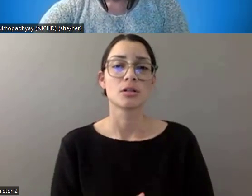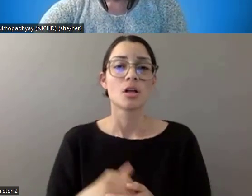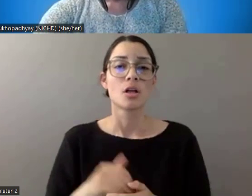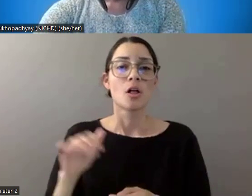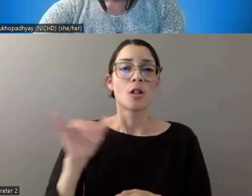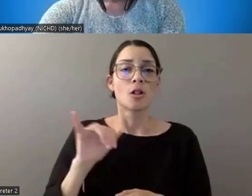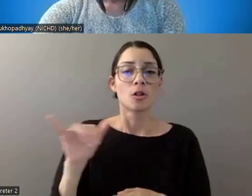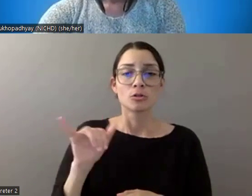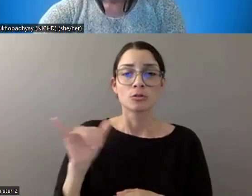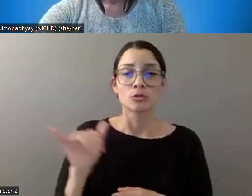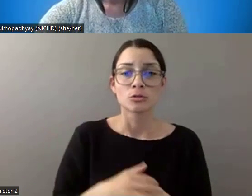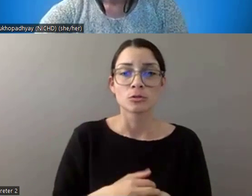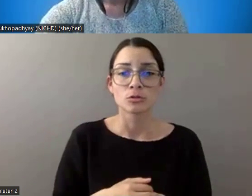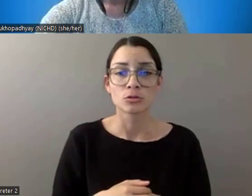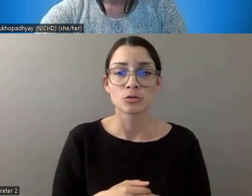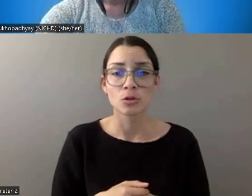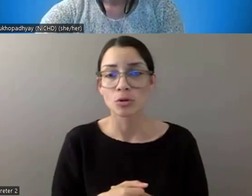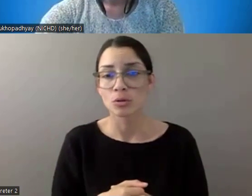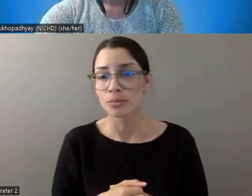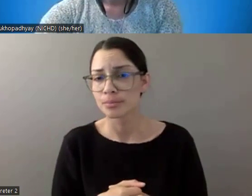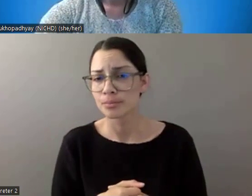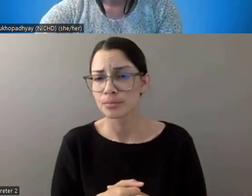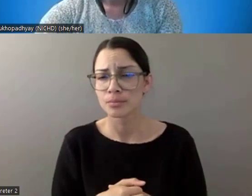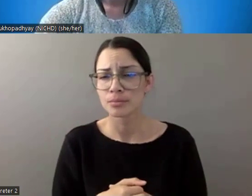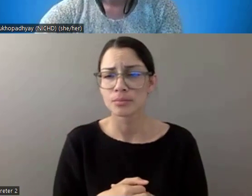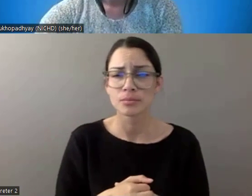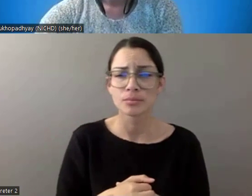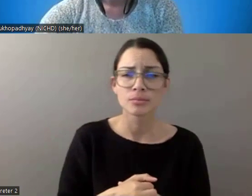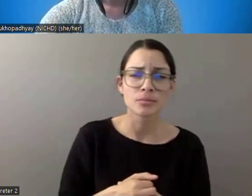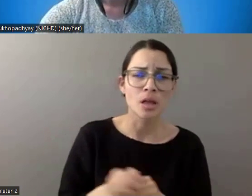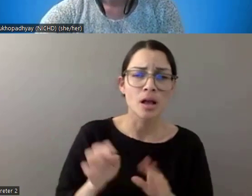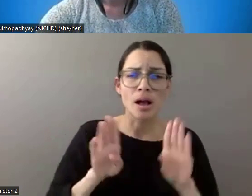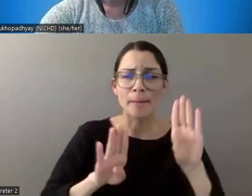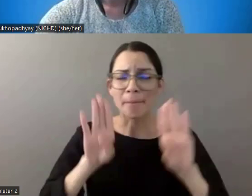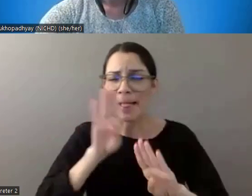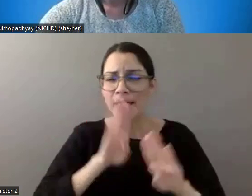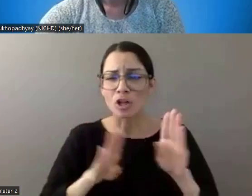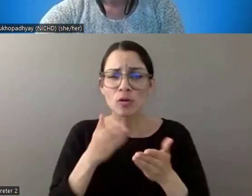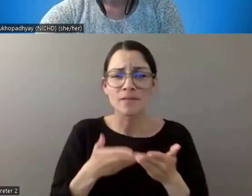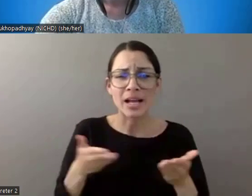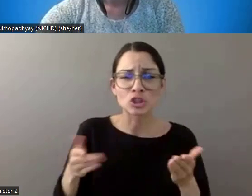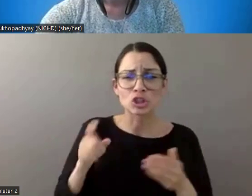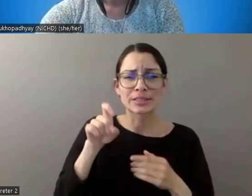It needs to be addressed and considered. How will the students be involved?